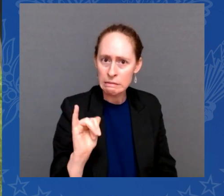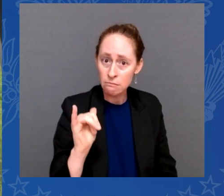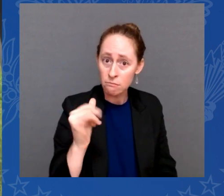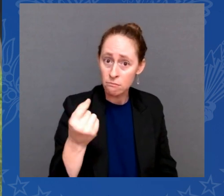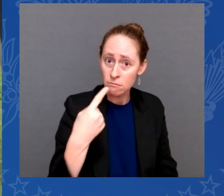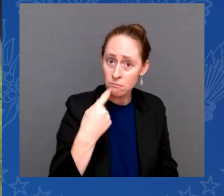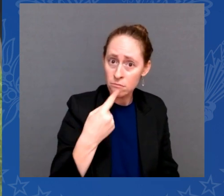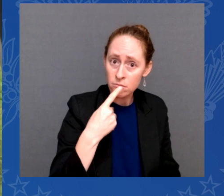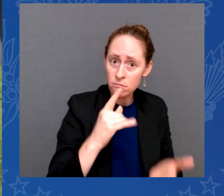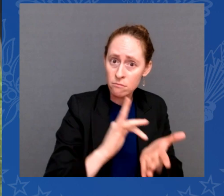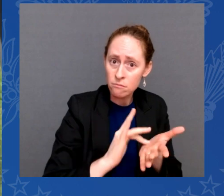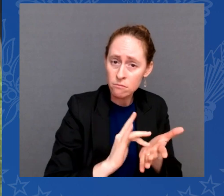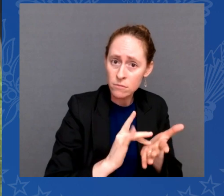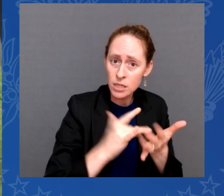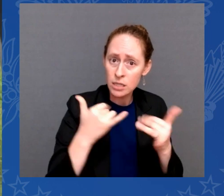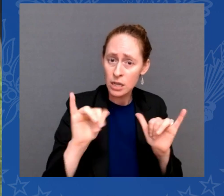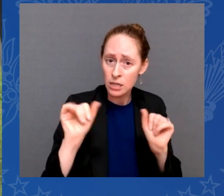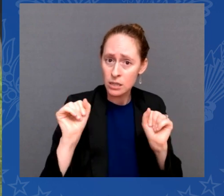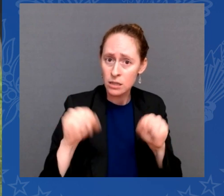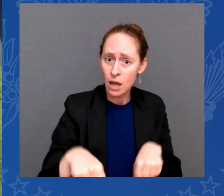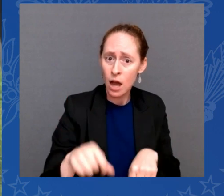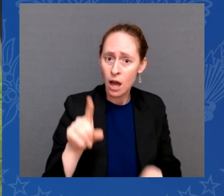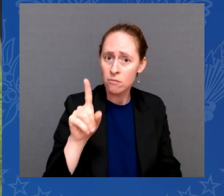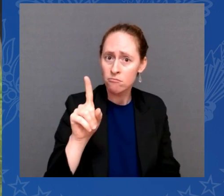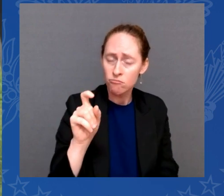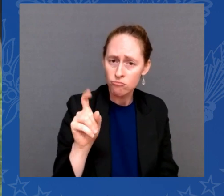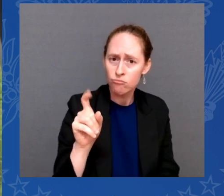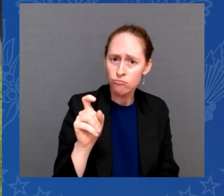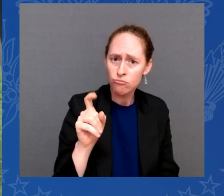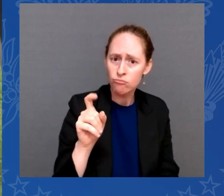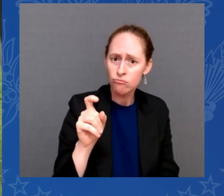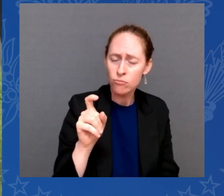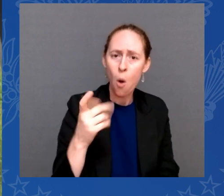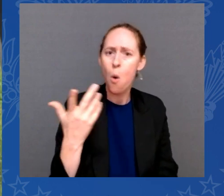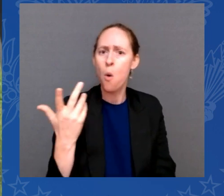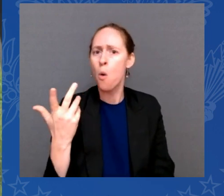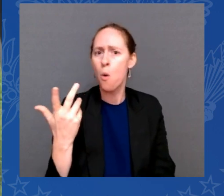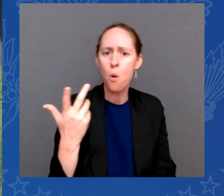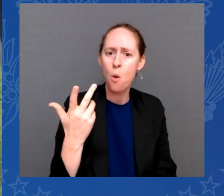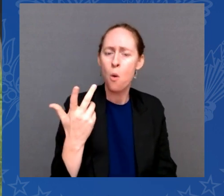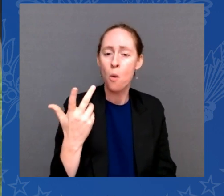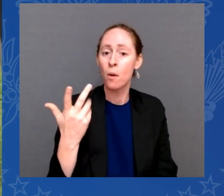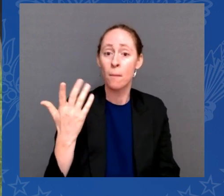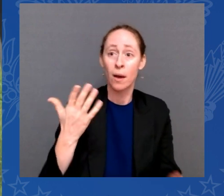or will, rather, because of Dobbs and associated state law requirements,